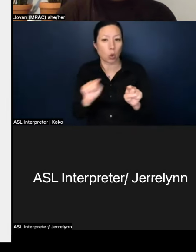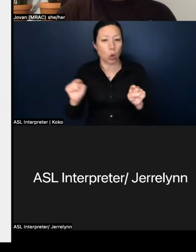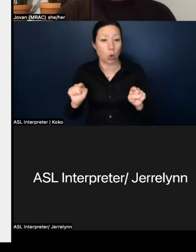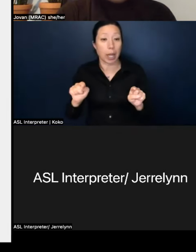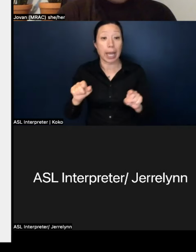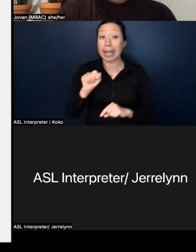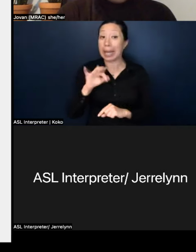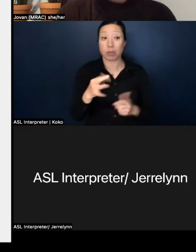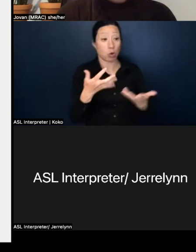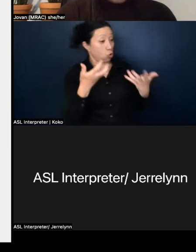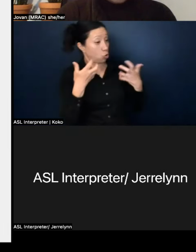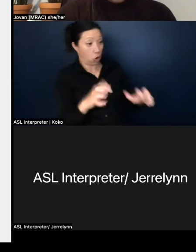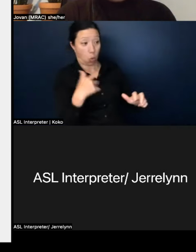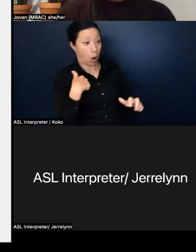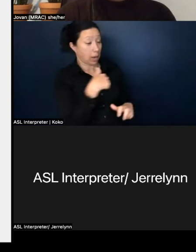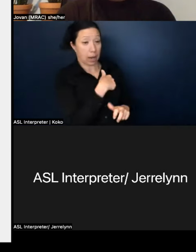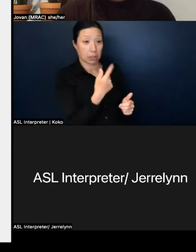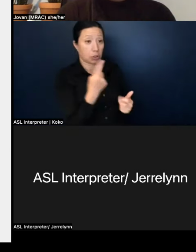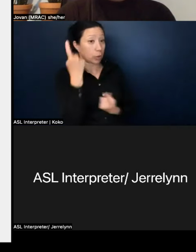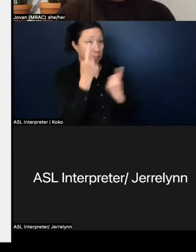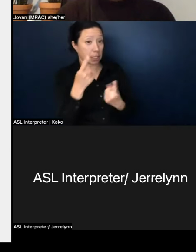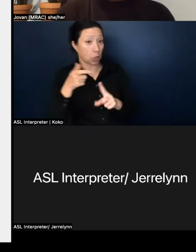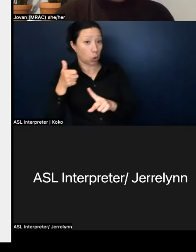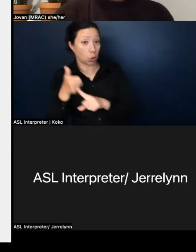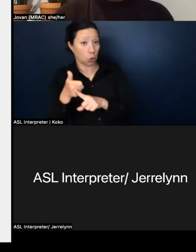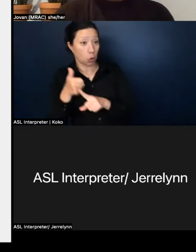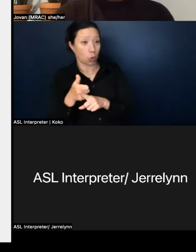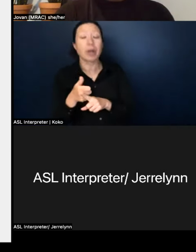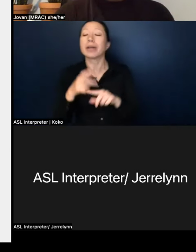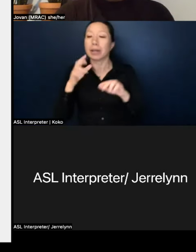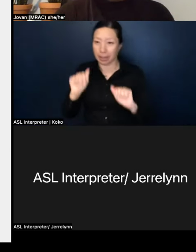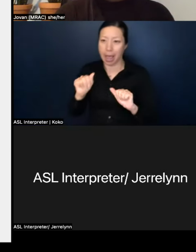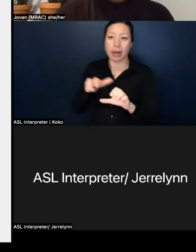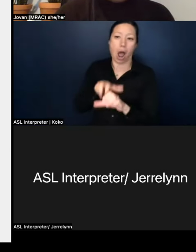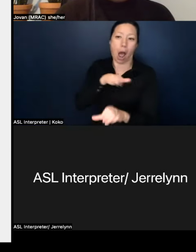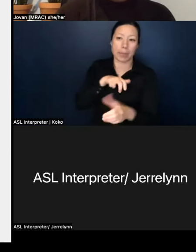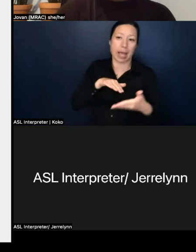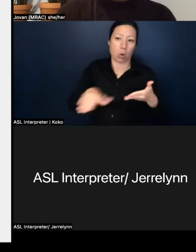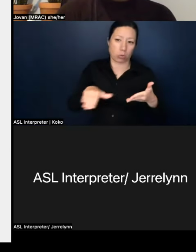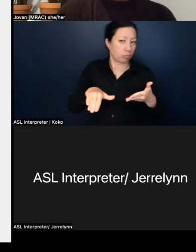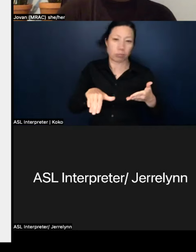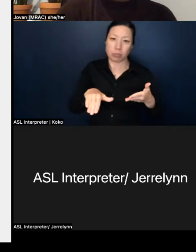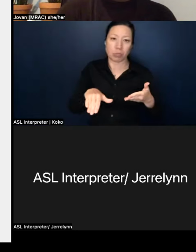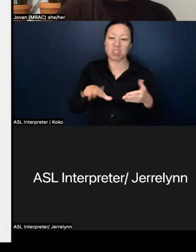then you will have the opportunity to opt out of consideration. We will send you an email, and reach out via phone,